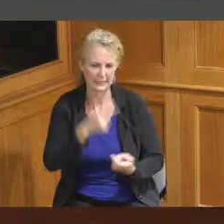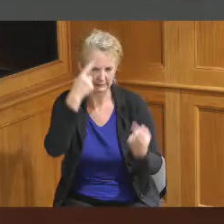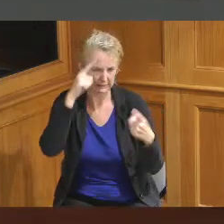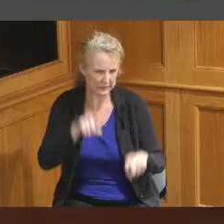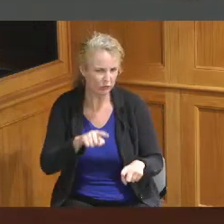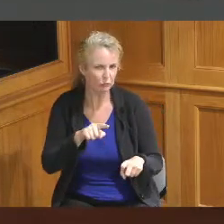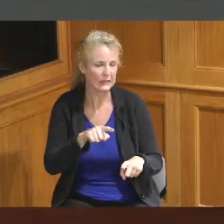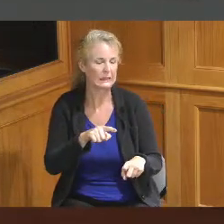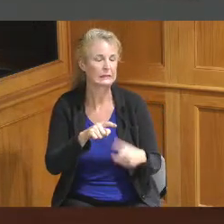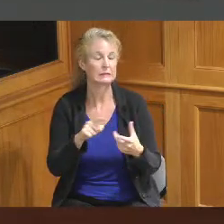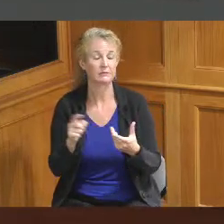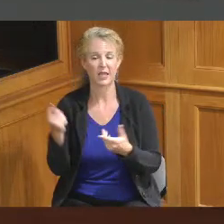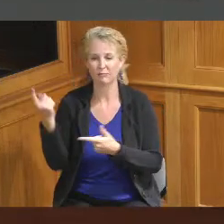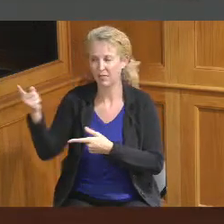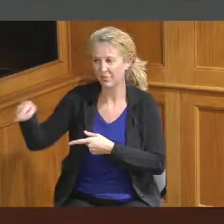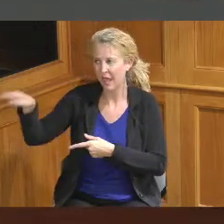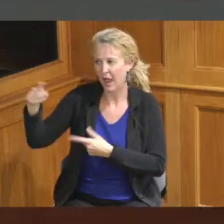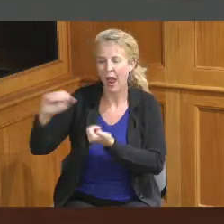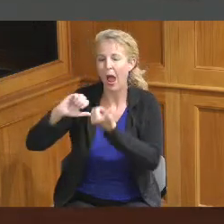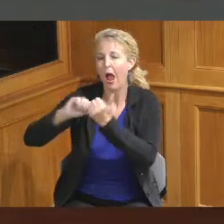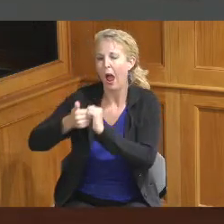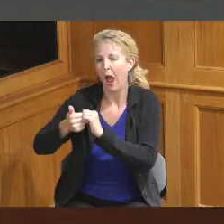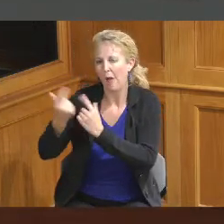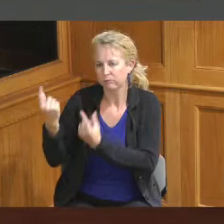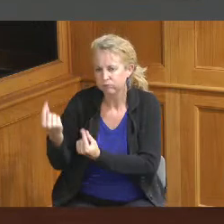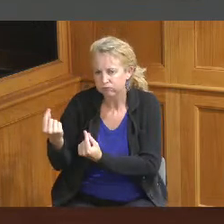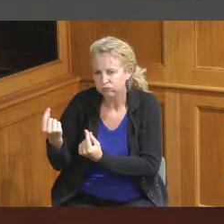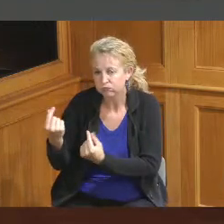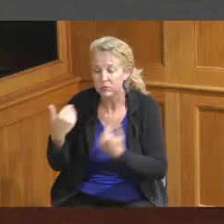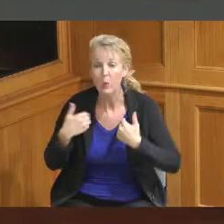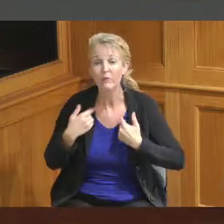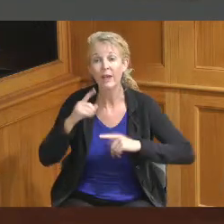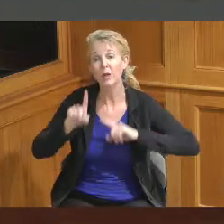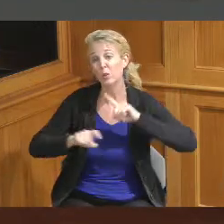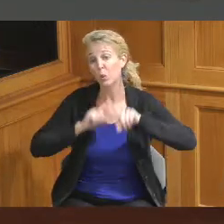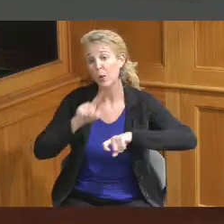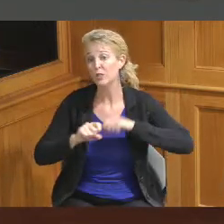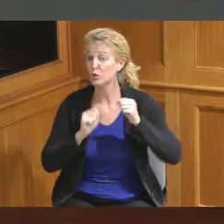terms of how they're going to do this for us there have been questions about making making sure that